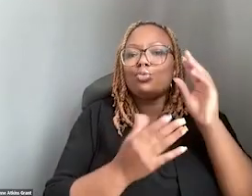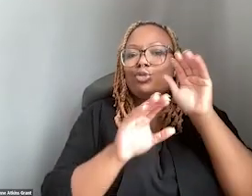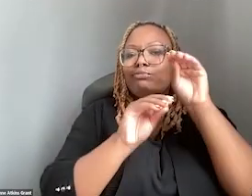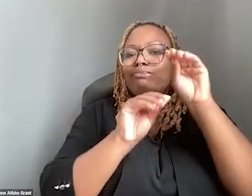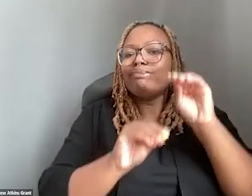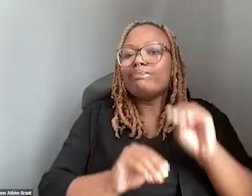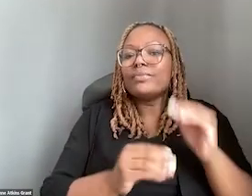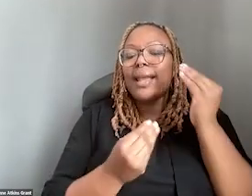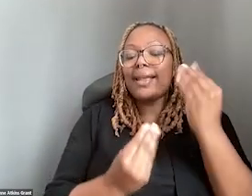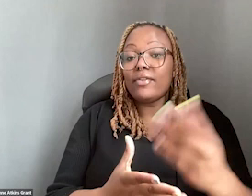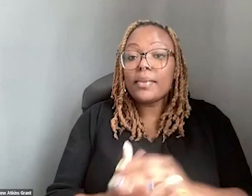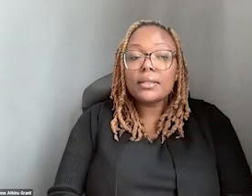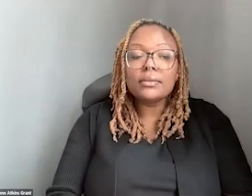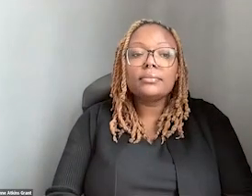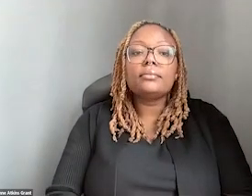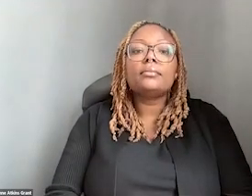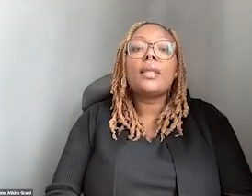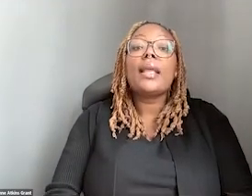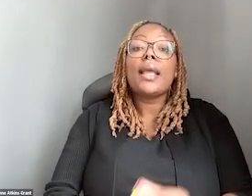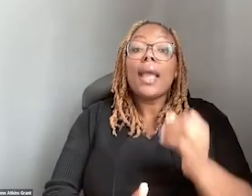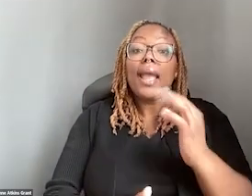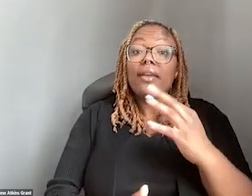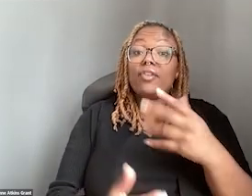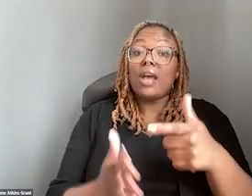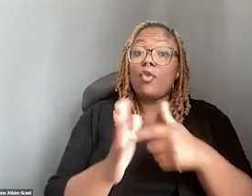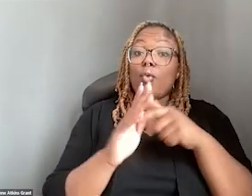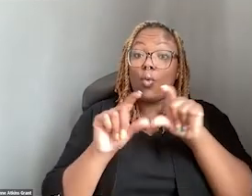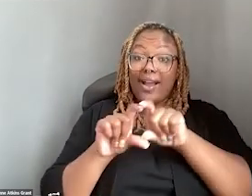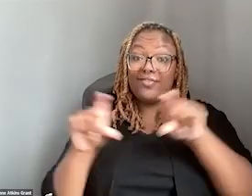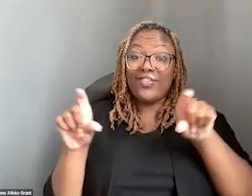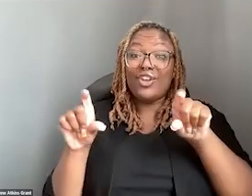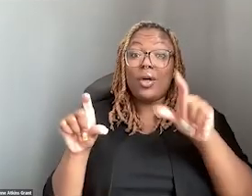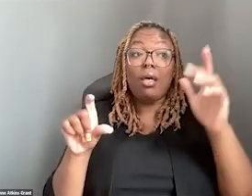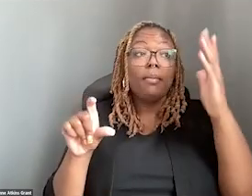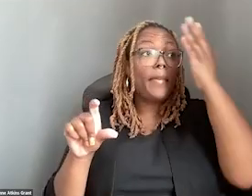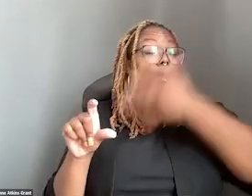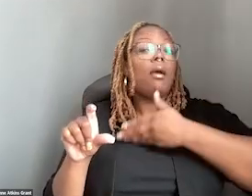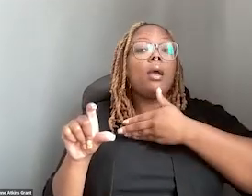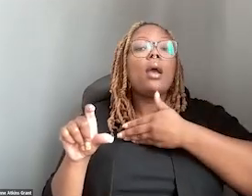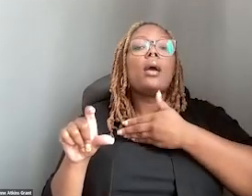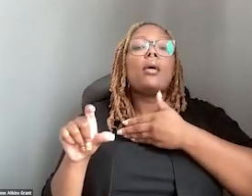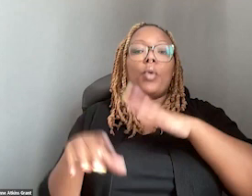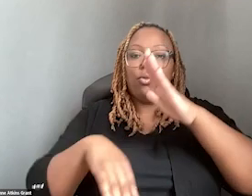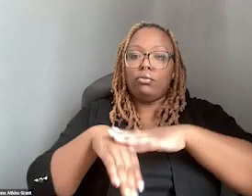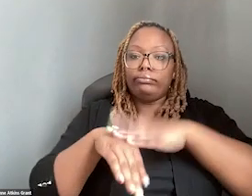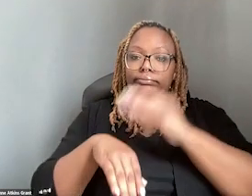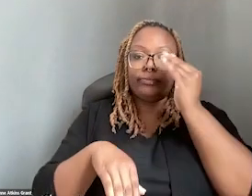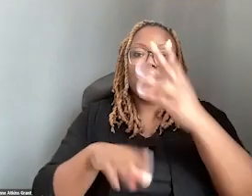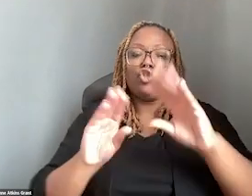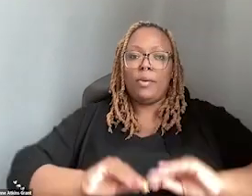If you have a required field that got skipped over, we draw that to your attention. We make it very obvious.